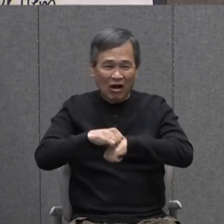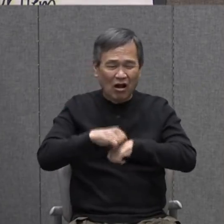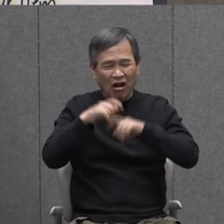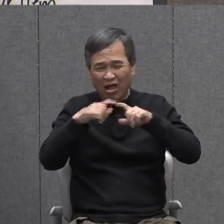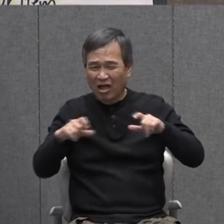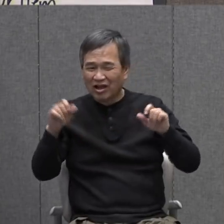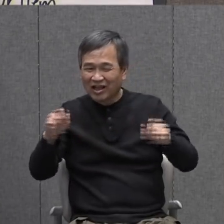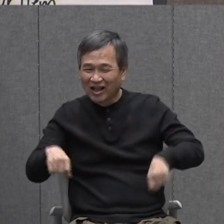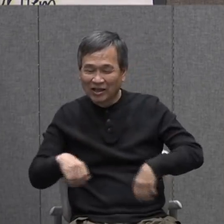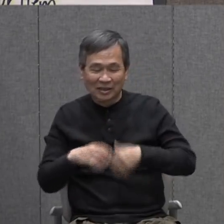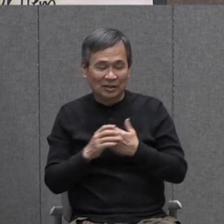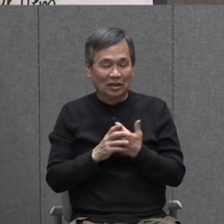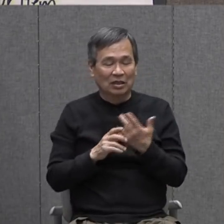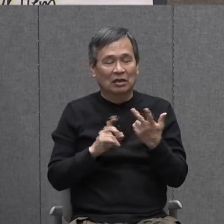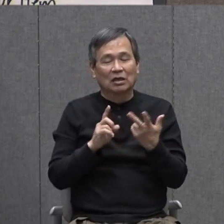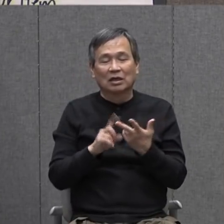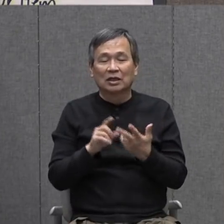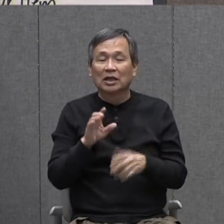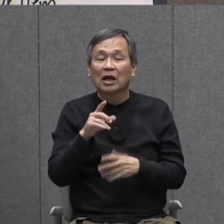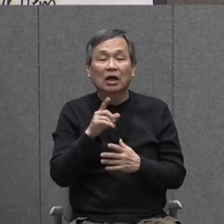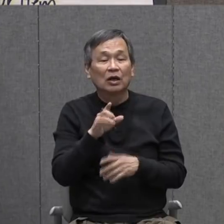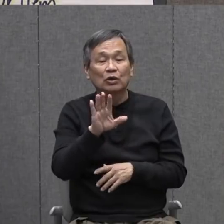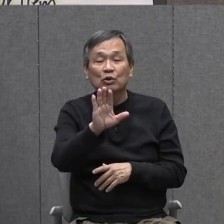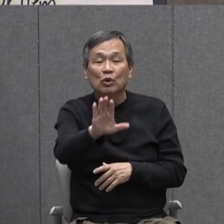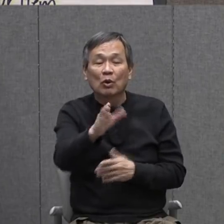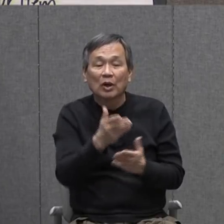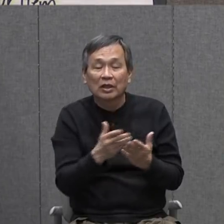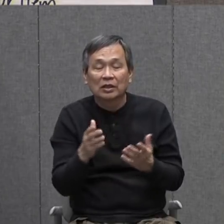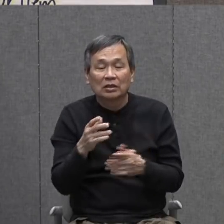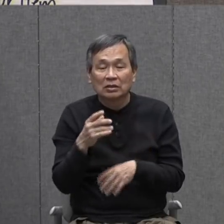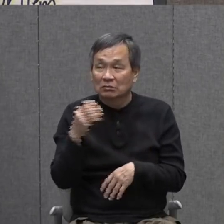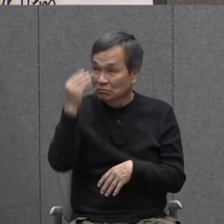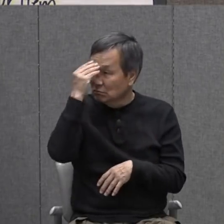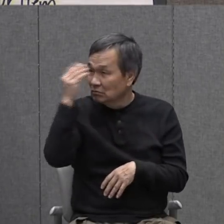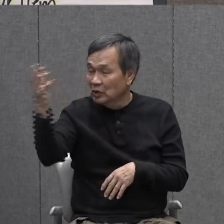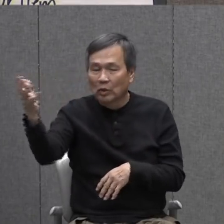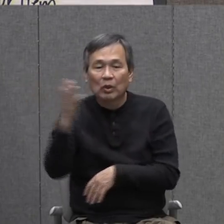Third, look at your object and describe what colors you see.